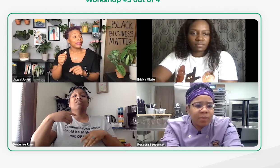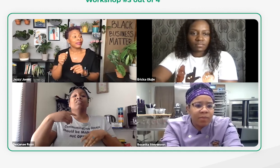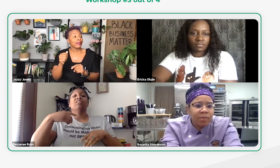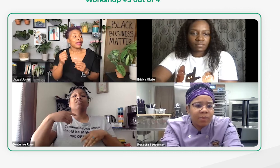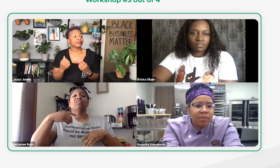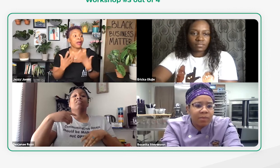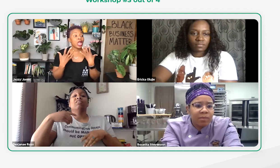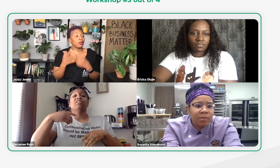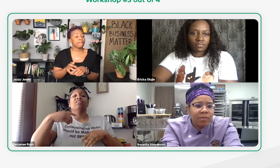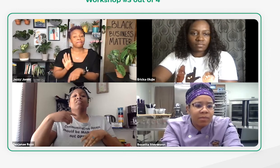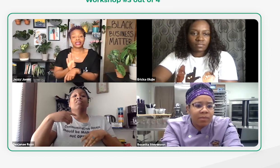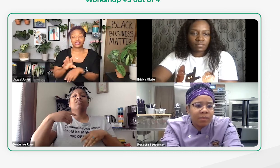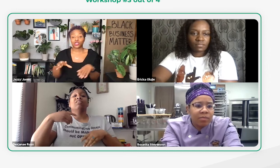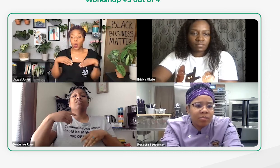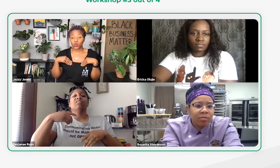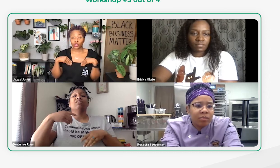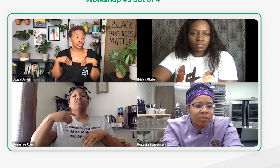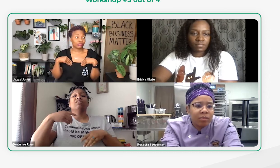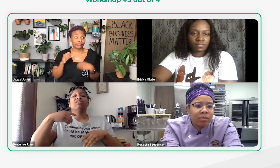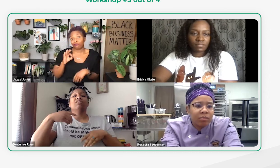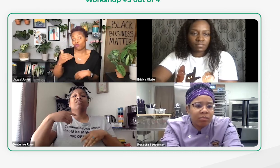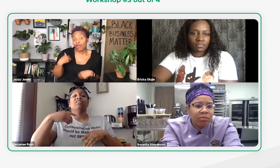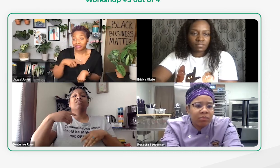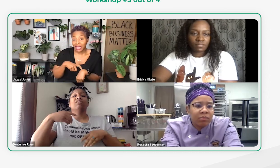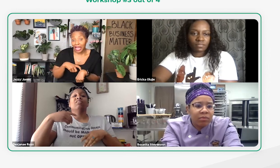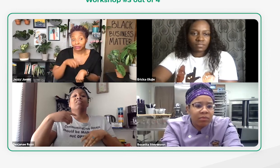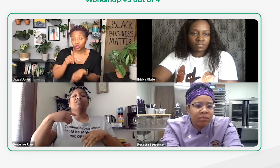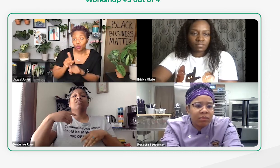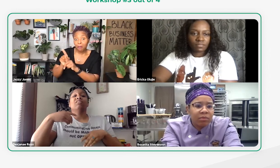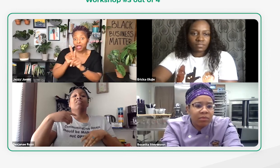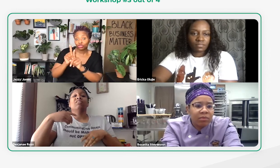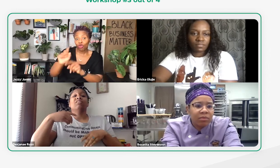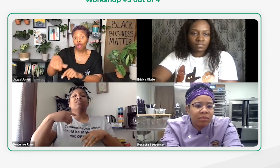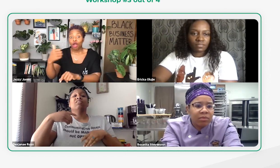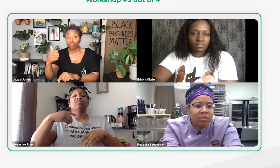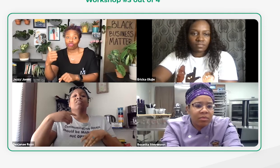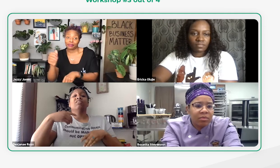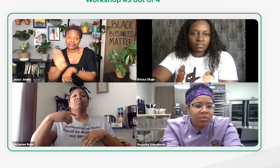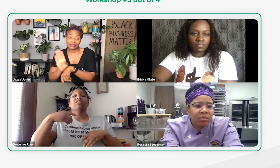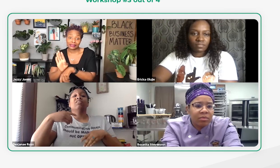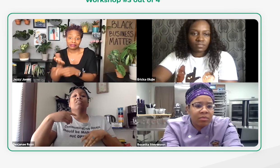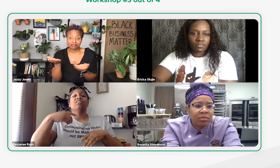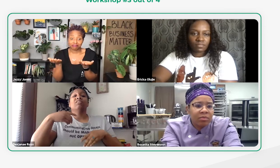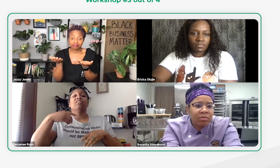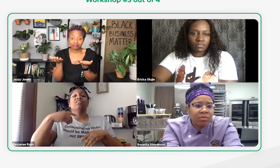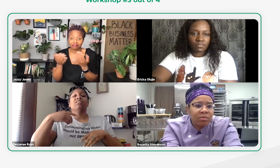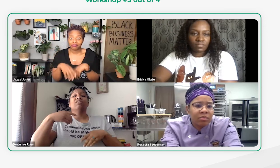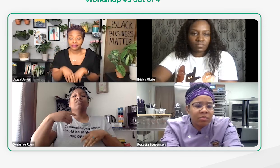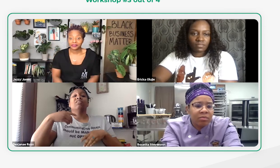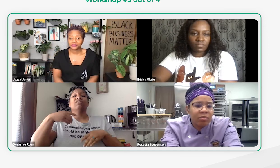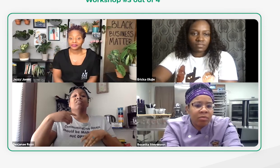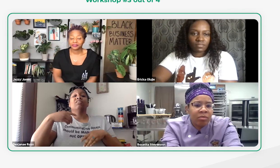is do you mentor or inspire other business owners if you have time for mentorship? Do you mentor